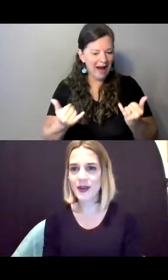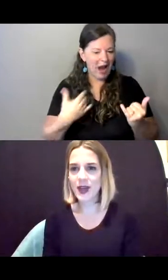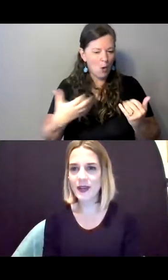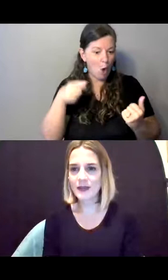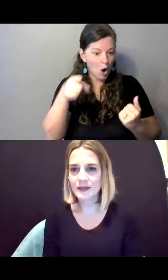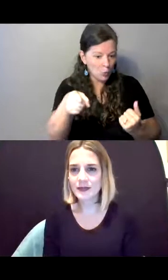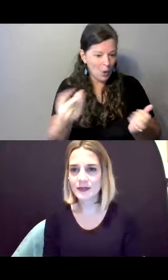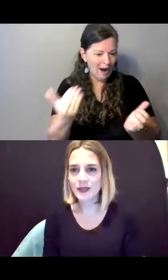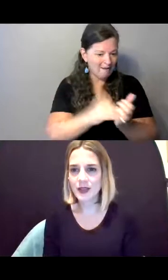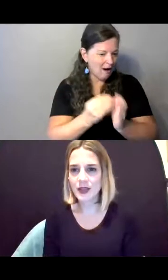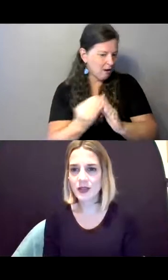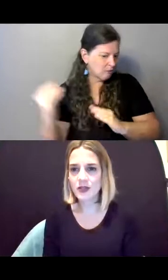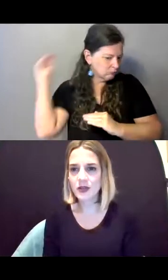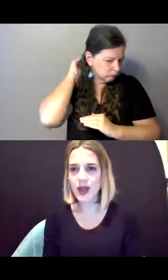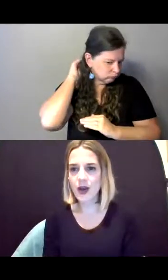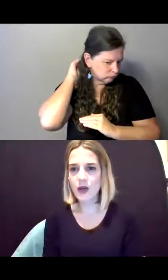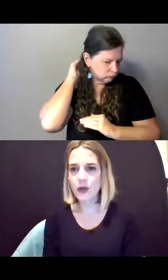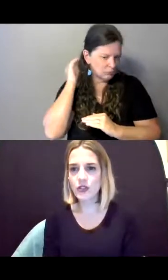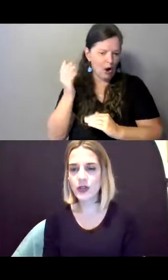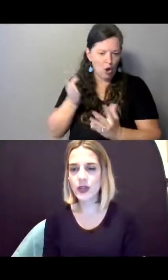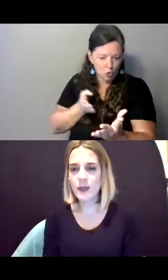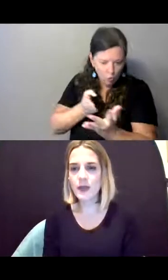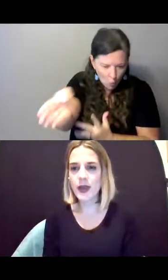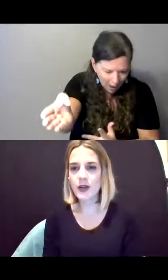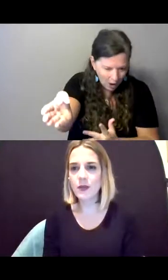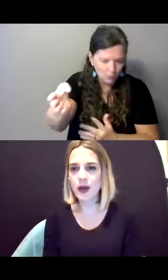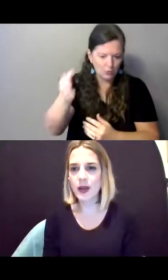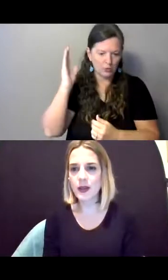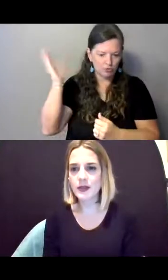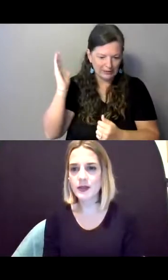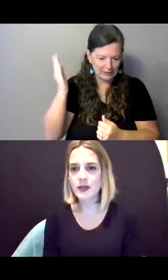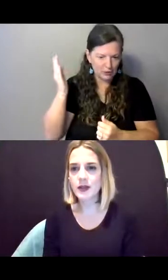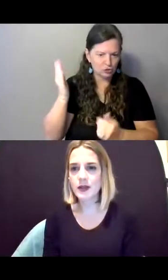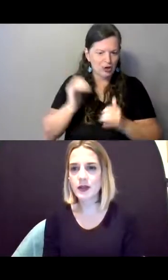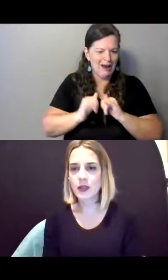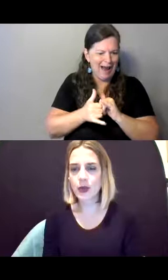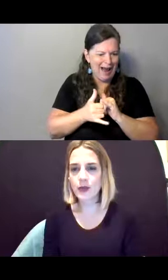Okay. So, now I want you to keep in the back of your minds throughout the